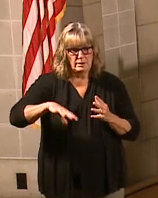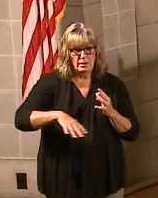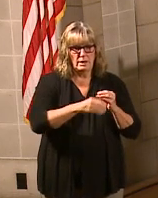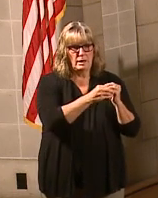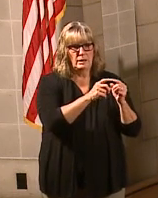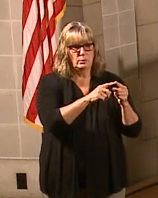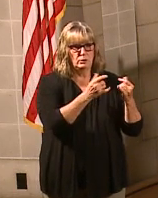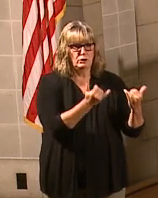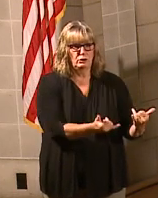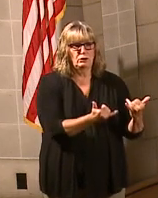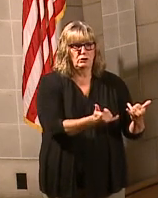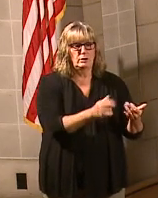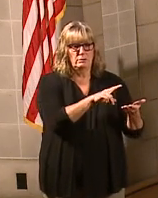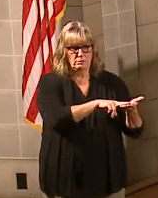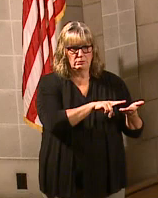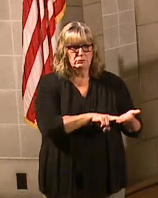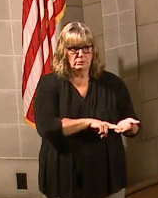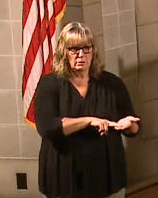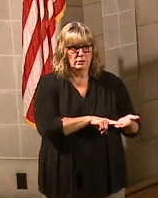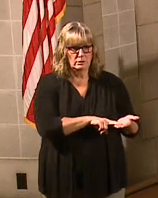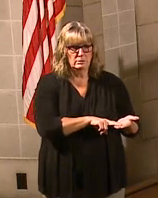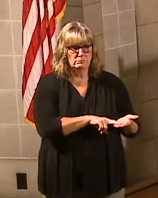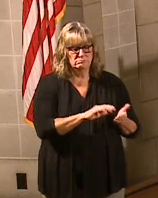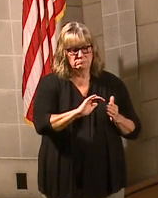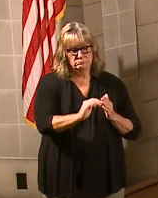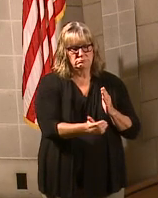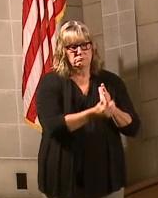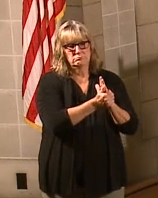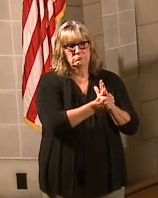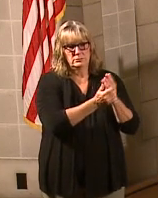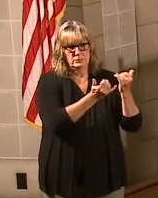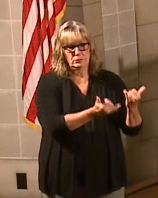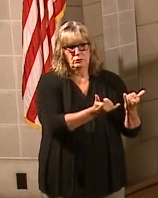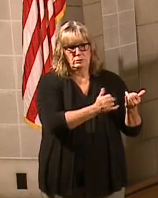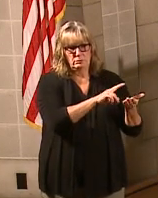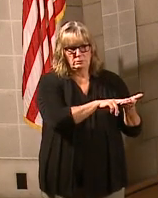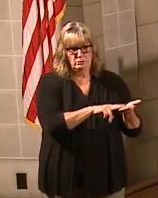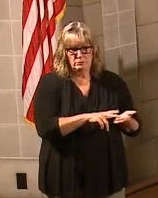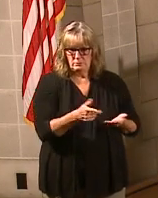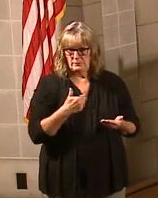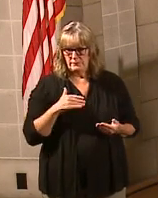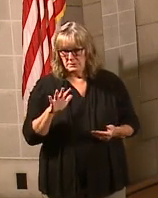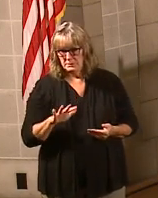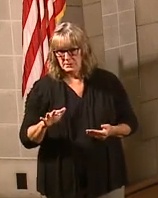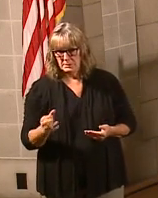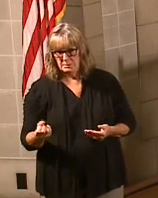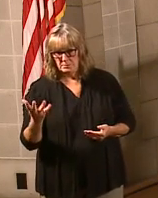NO, WE DID NOT REQUIRE A NEW CONTRACT WITH THE STATE.